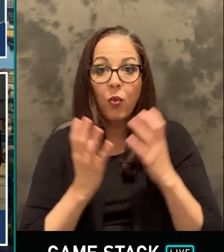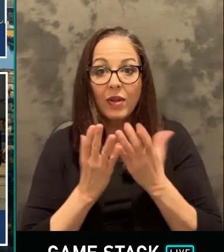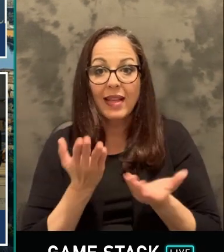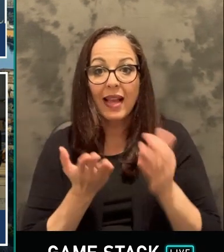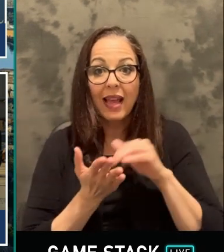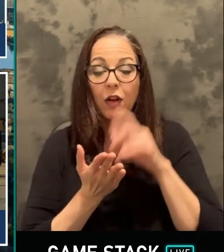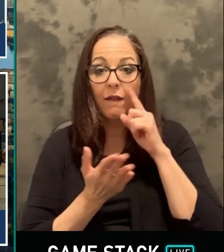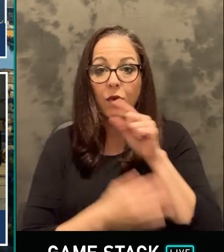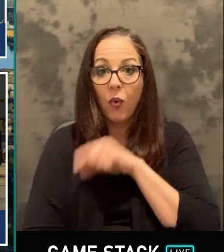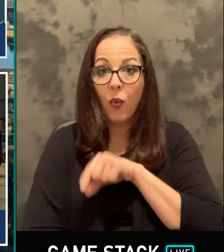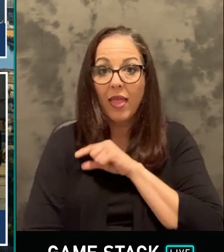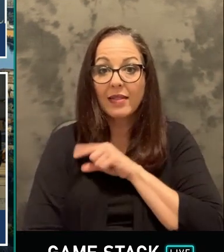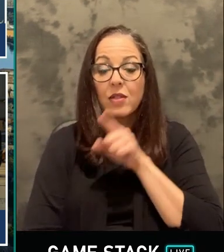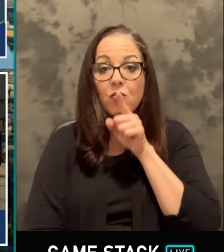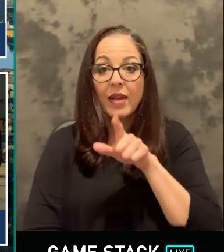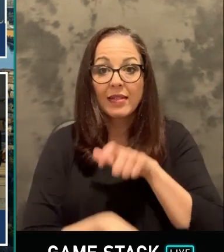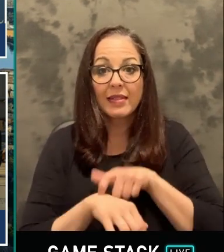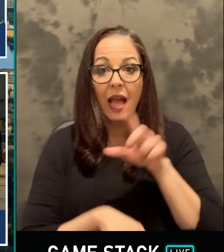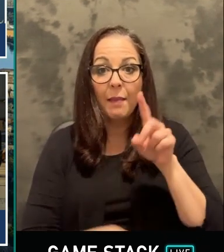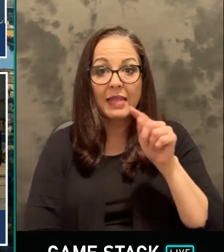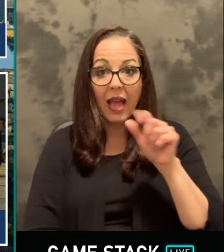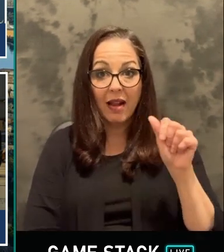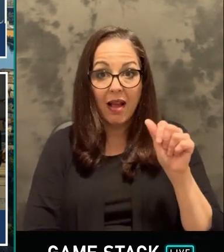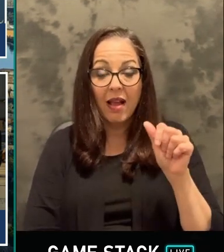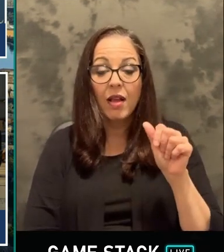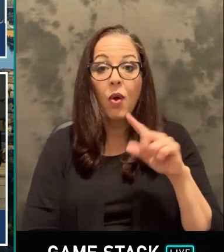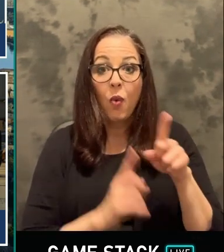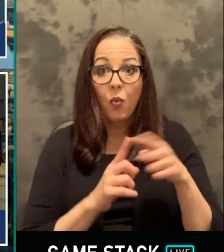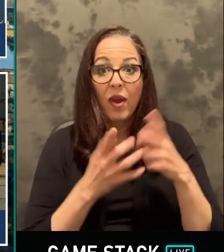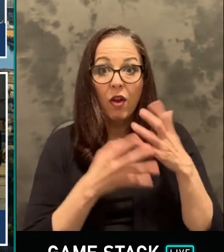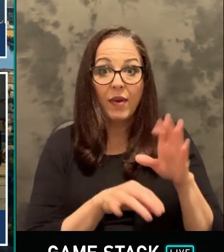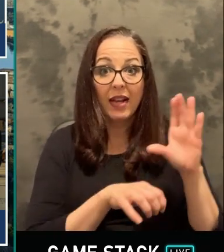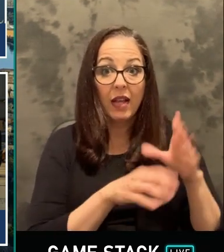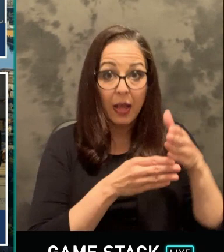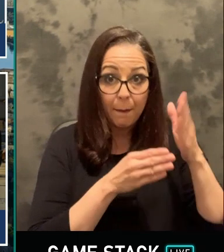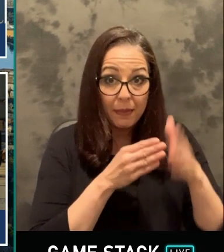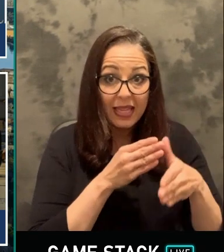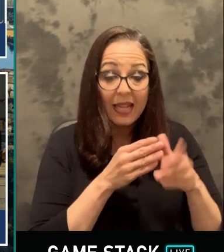but once computed, will also need to store and deliver these data,